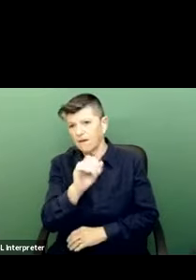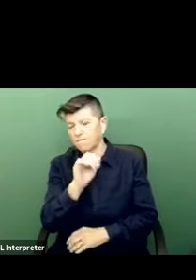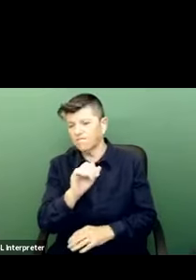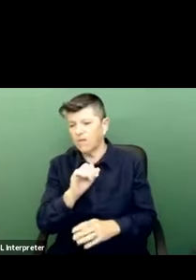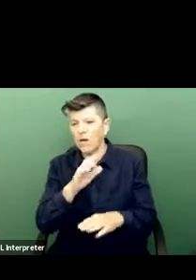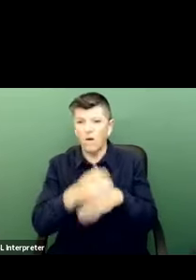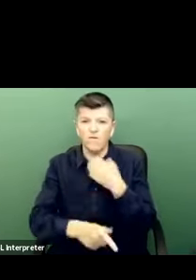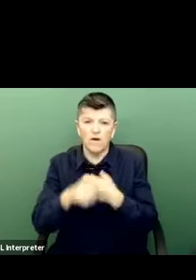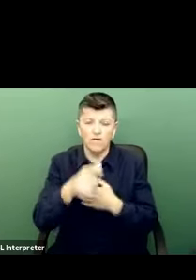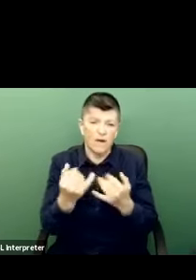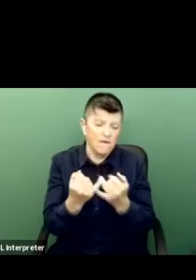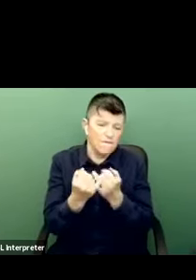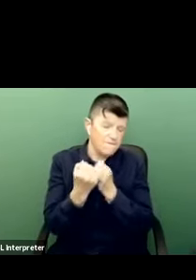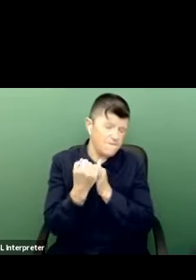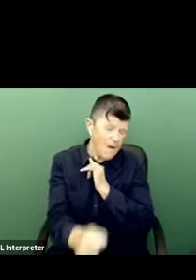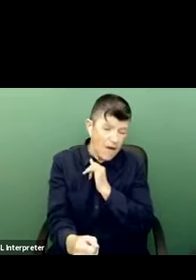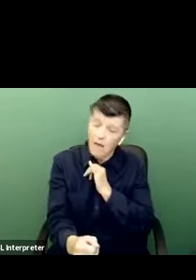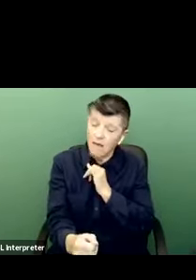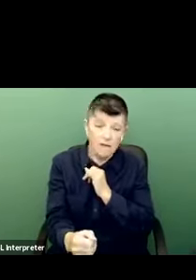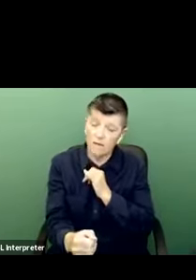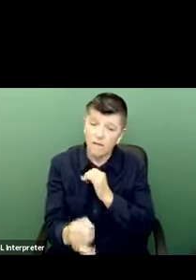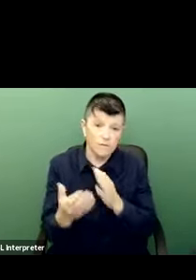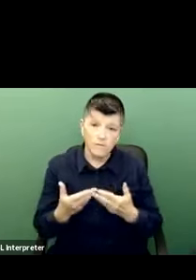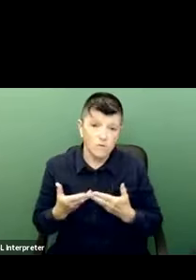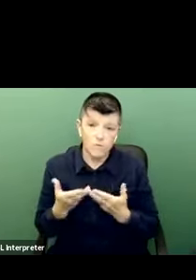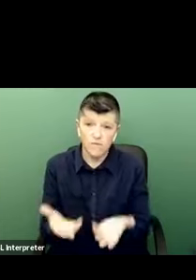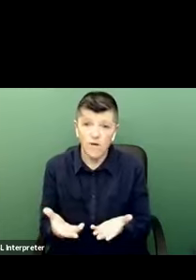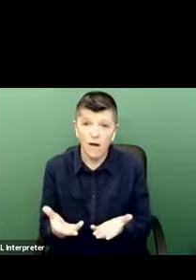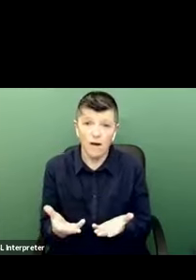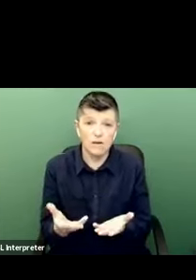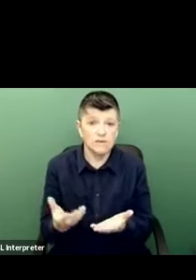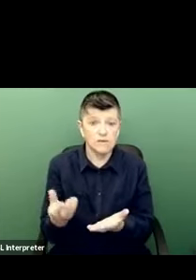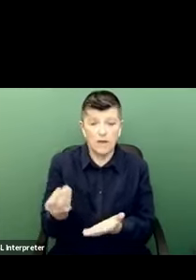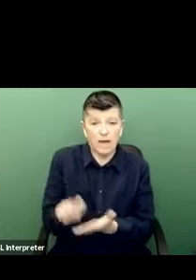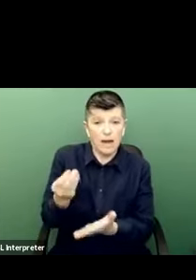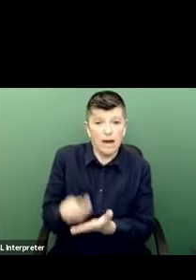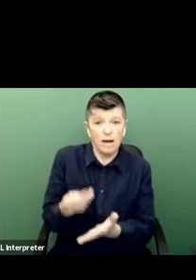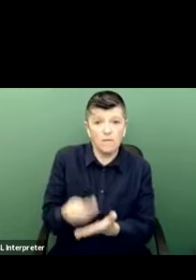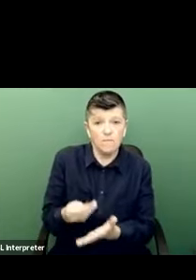accused of violating some human rights, that acquisition cannot be